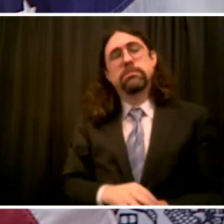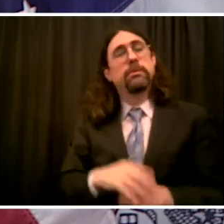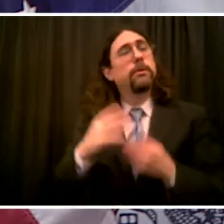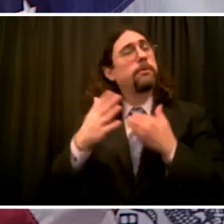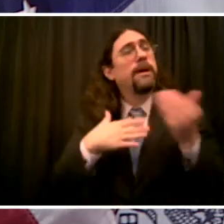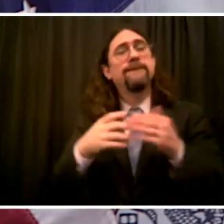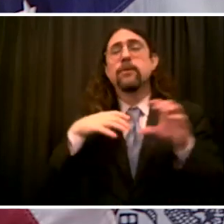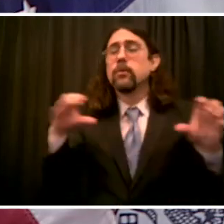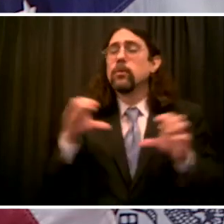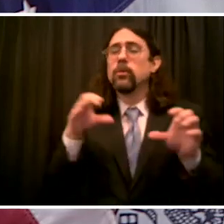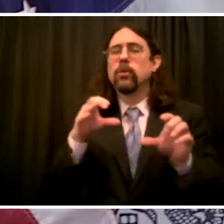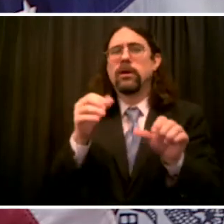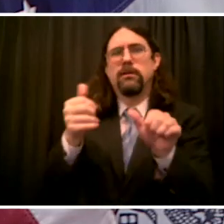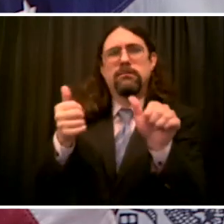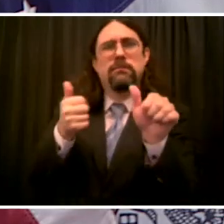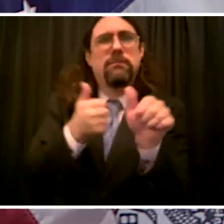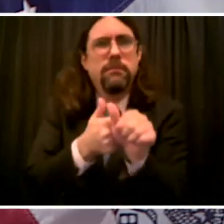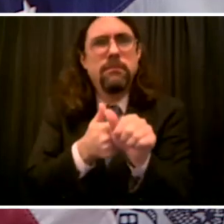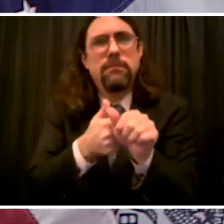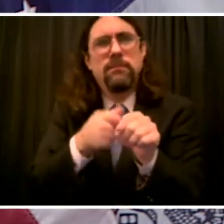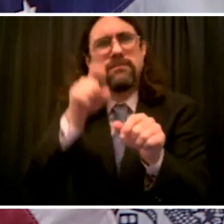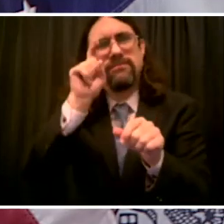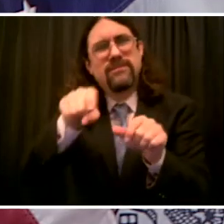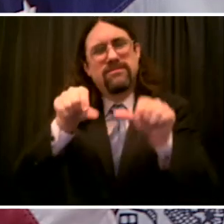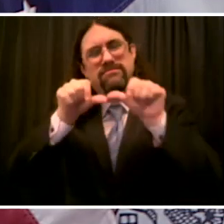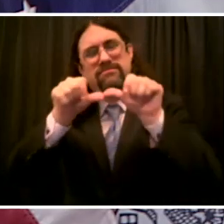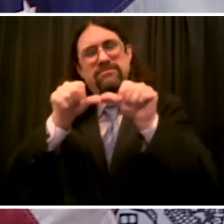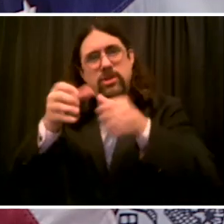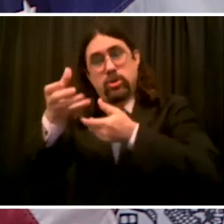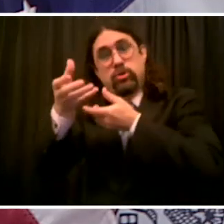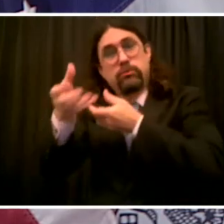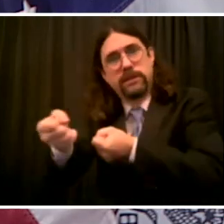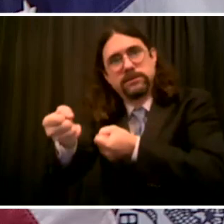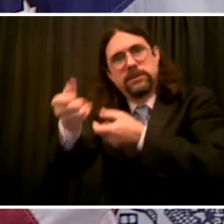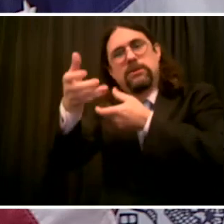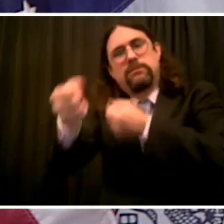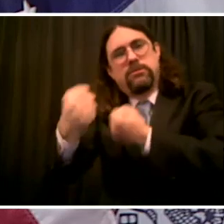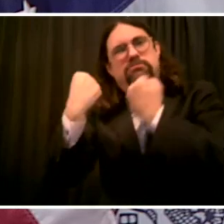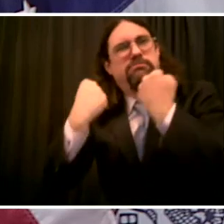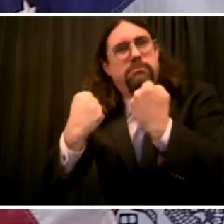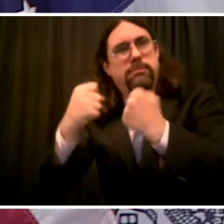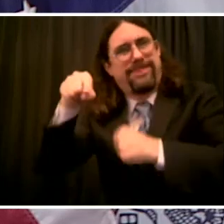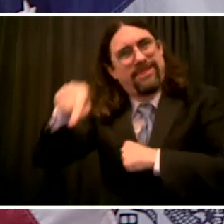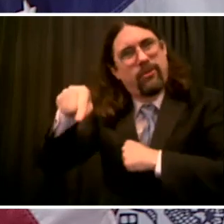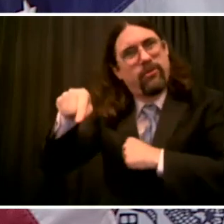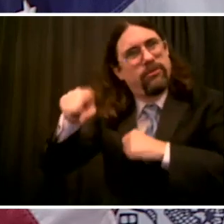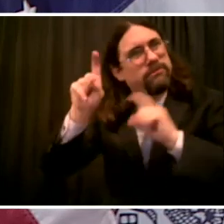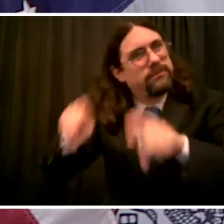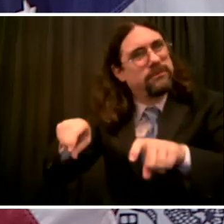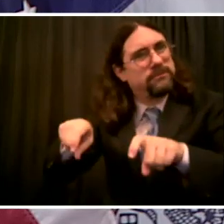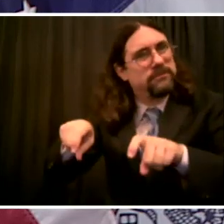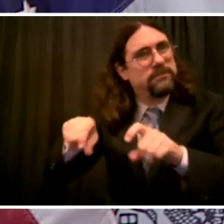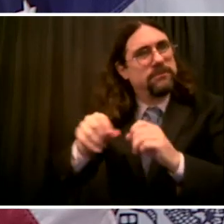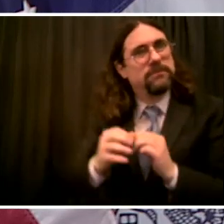ALL OF THE FACETS OF PLANNING WITH THIS POLICE DEPARTMENT EVERY DAY.